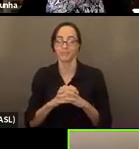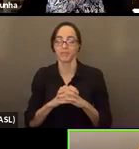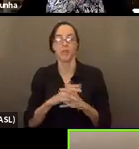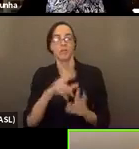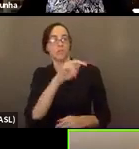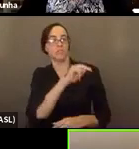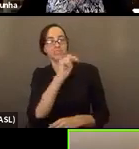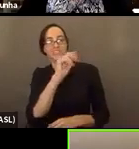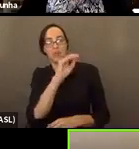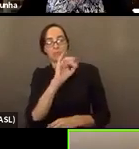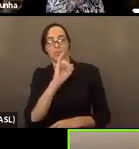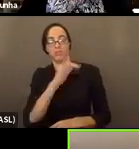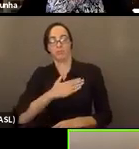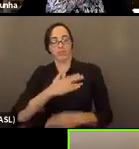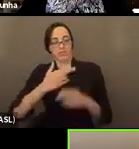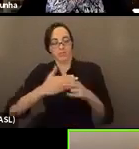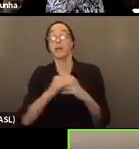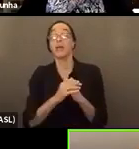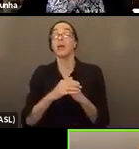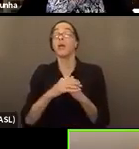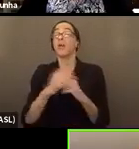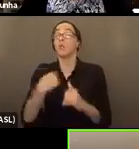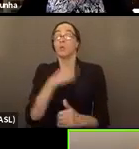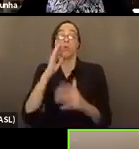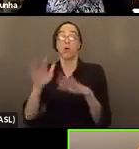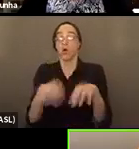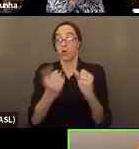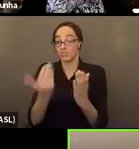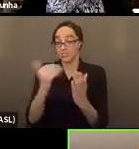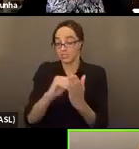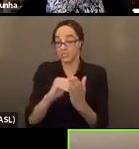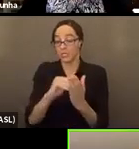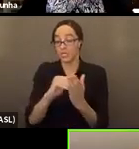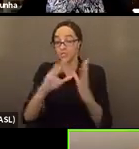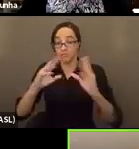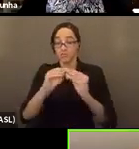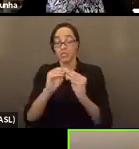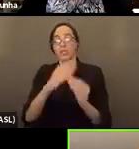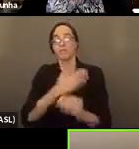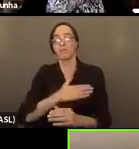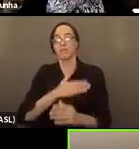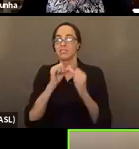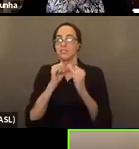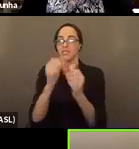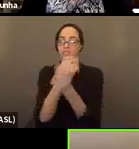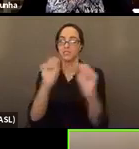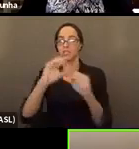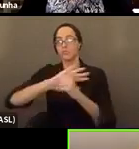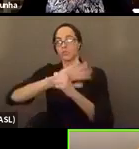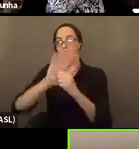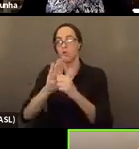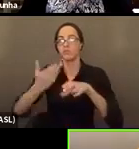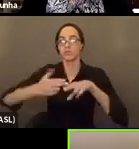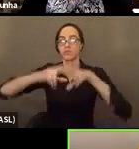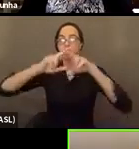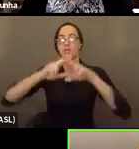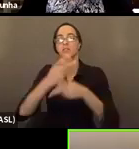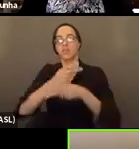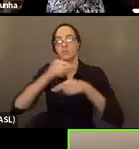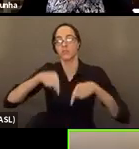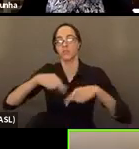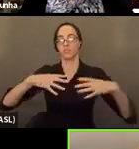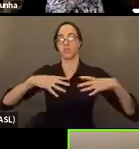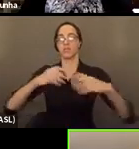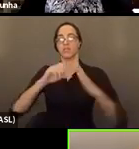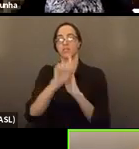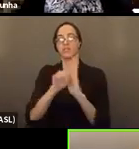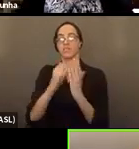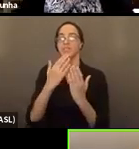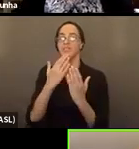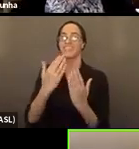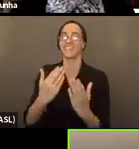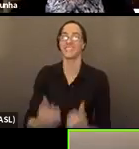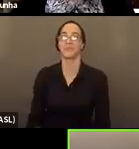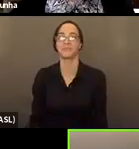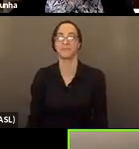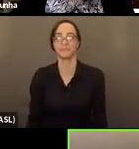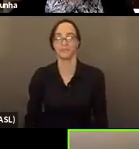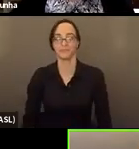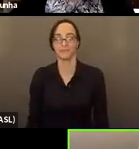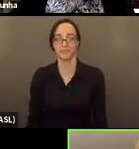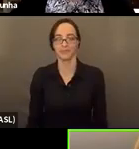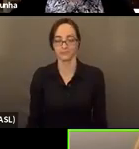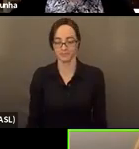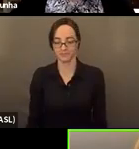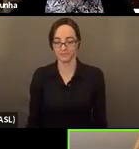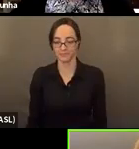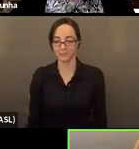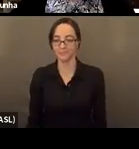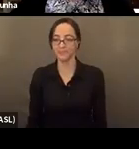stay safe and remember covet is on the rise so be really careful this holiday season thank you